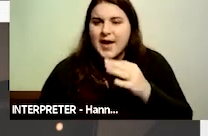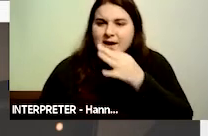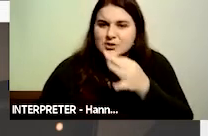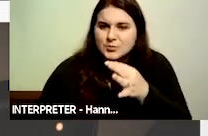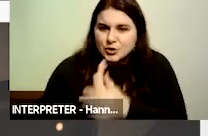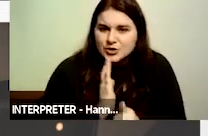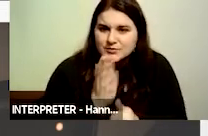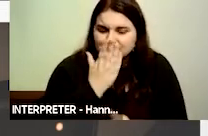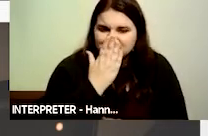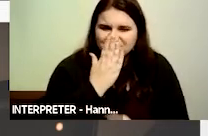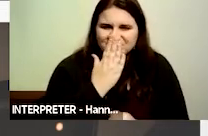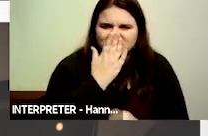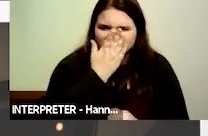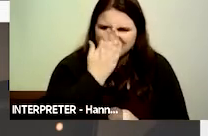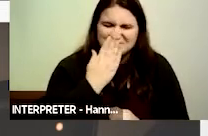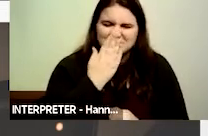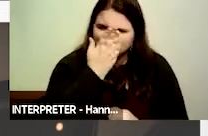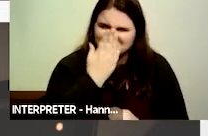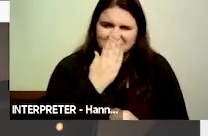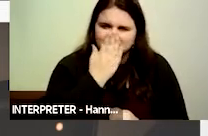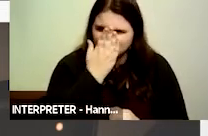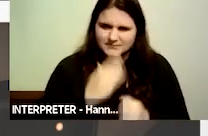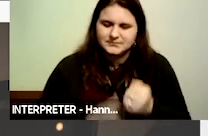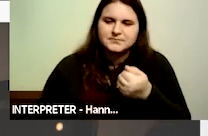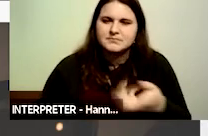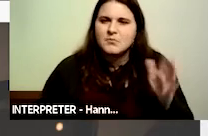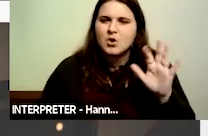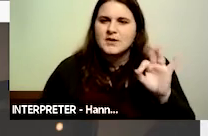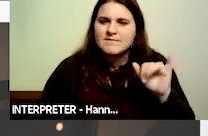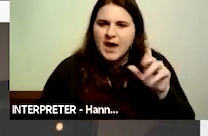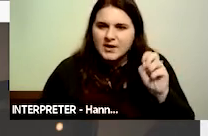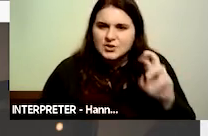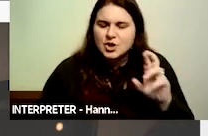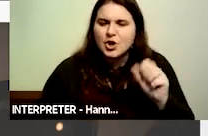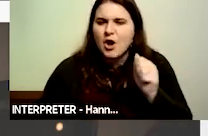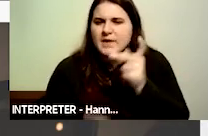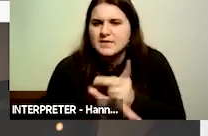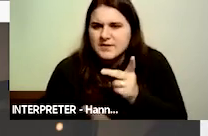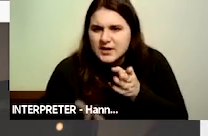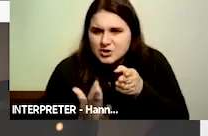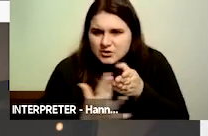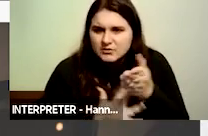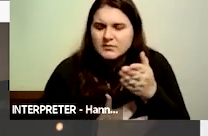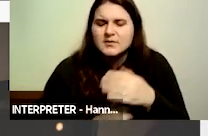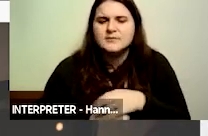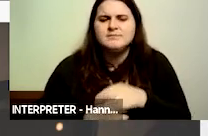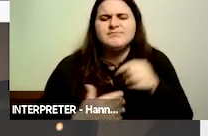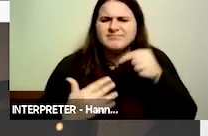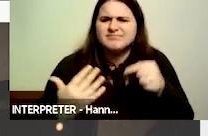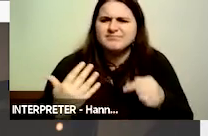Ben Woelk: Multiple factor authentication using a password safe, a bunch of different things. But what happened is that people as people participated